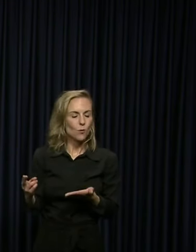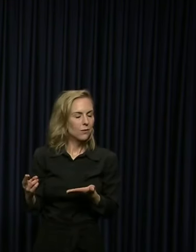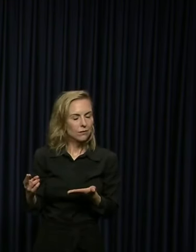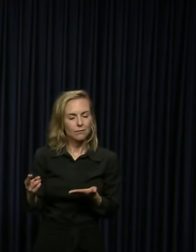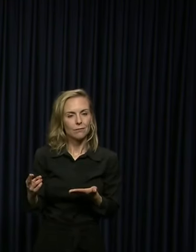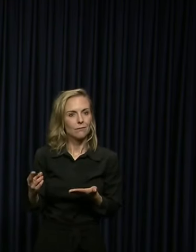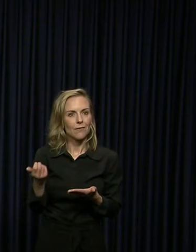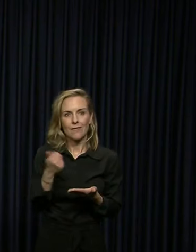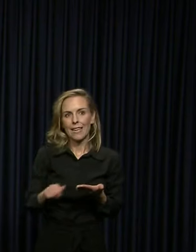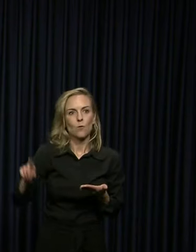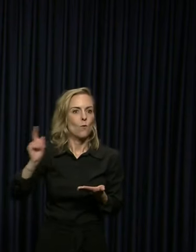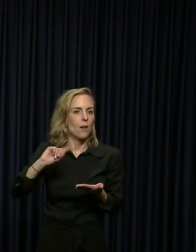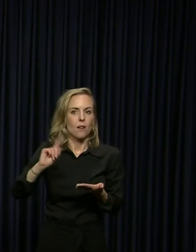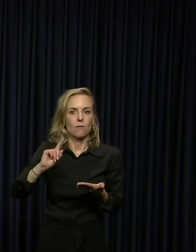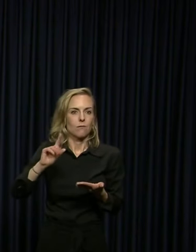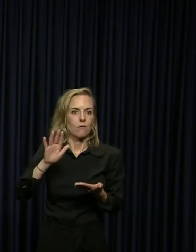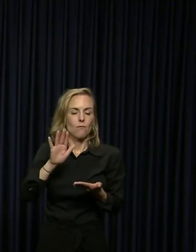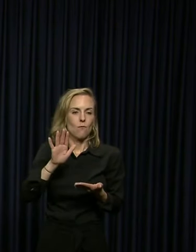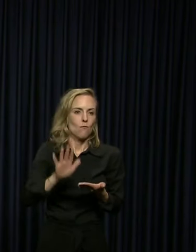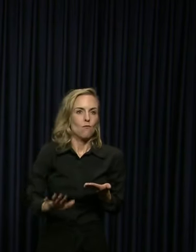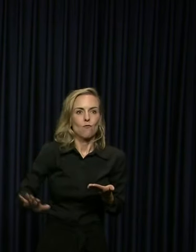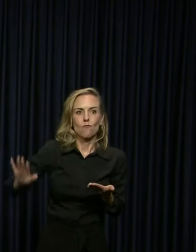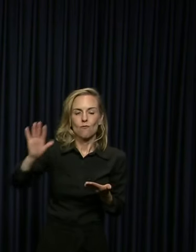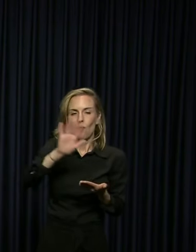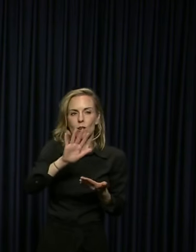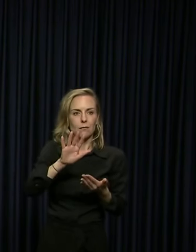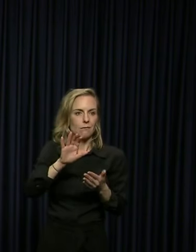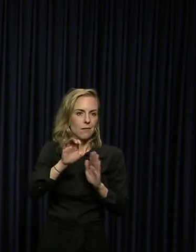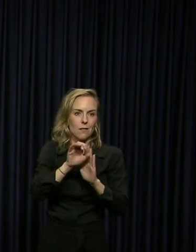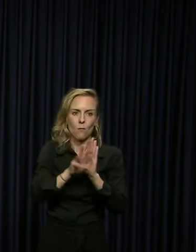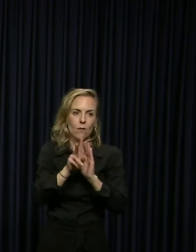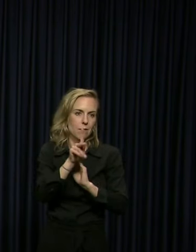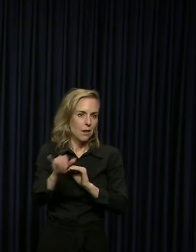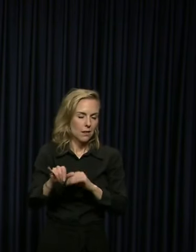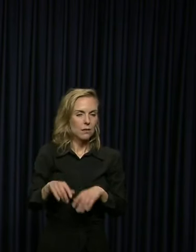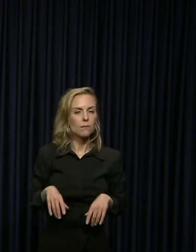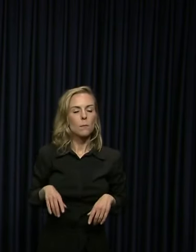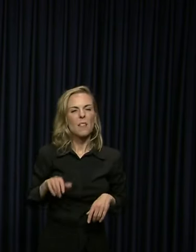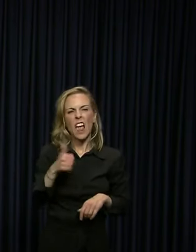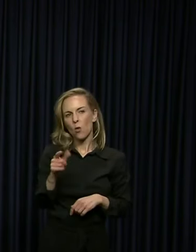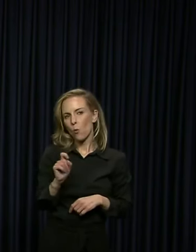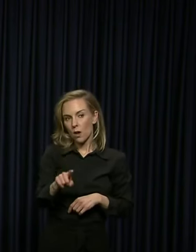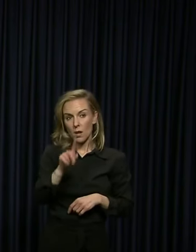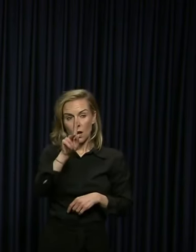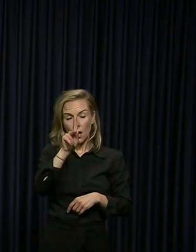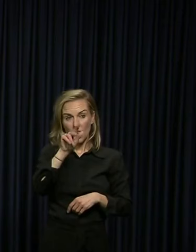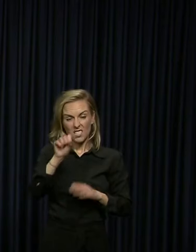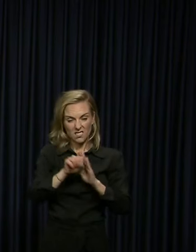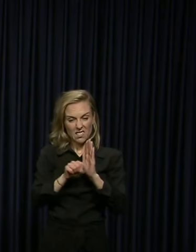RIGHT WHEN IT'S SUPPOSED TO BE SHIPPED, AND IT'S TYPICALLY THE FEDERAL GOVERNMENT HAS BOUGHT IT